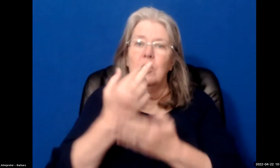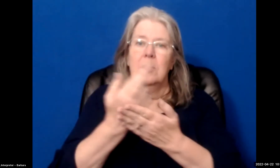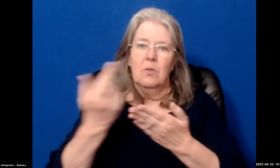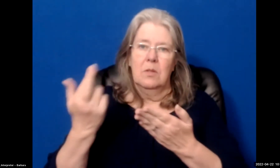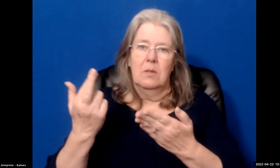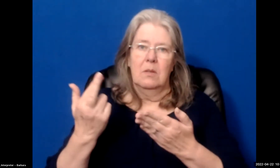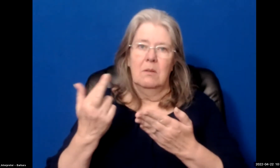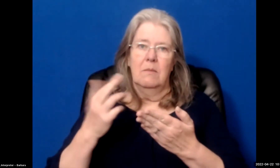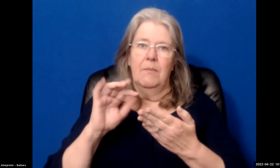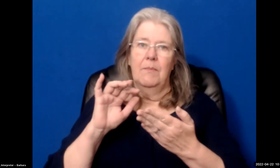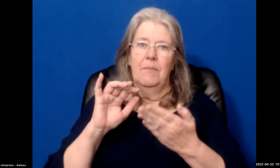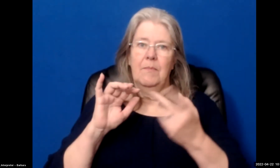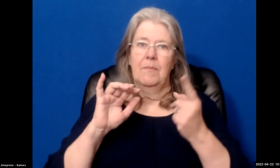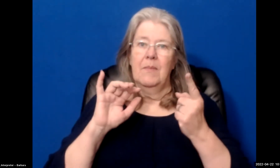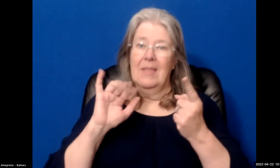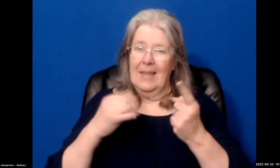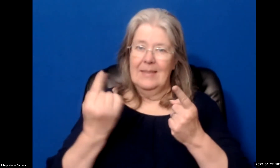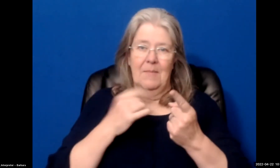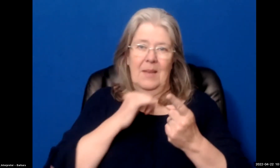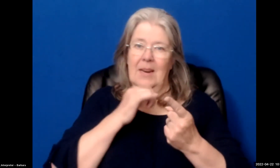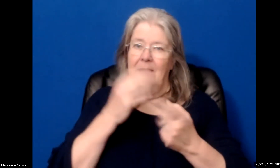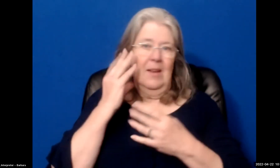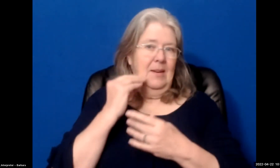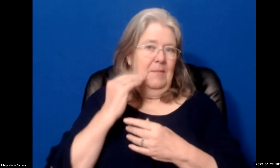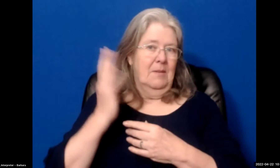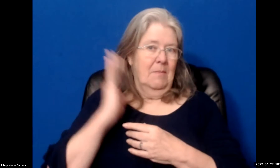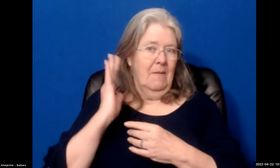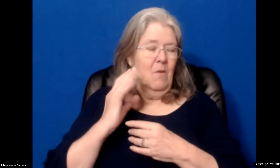never experienced before in my lifetime seeing so much disinformation.